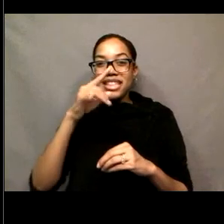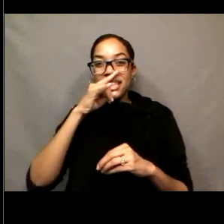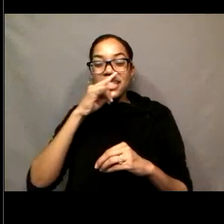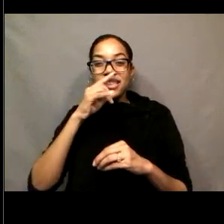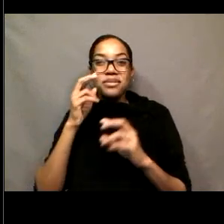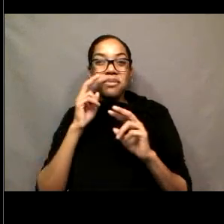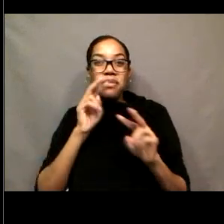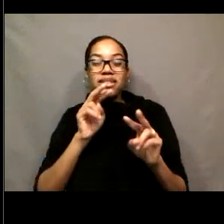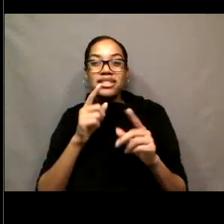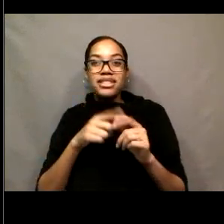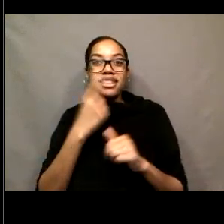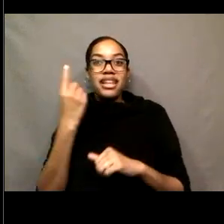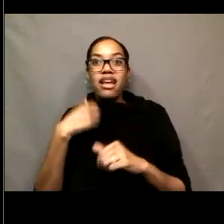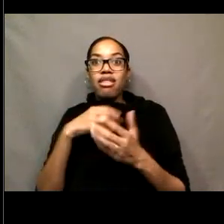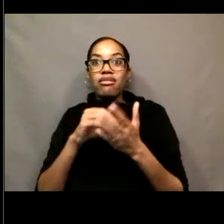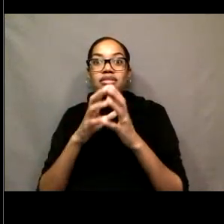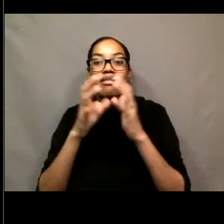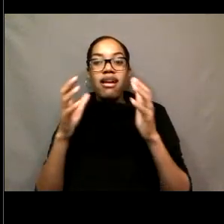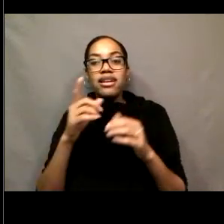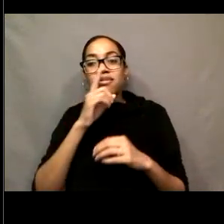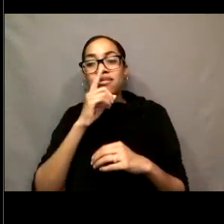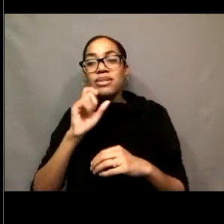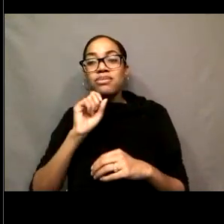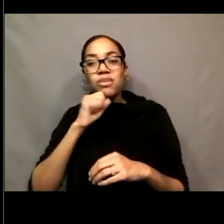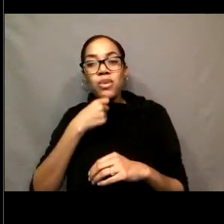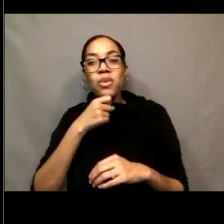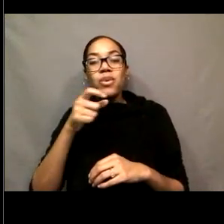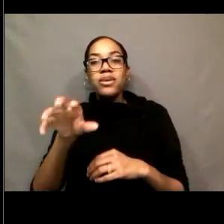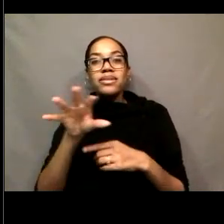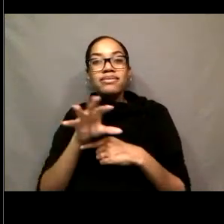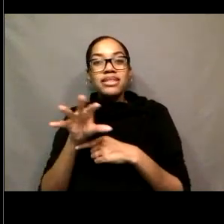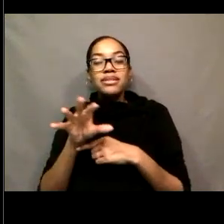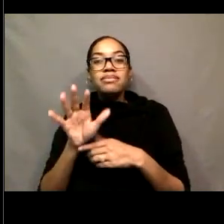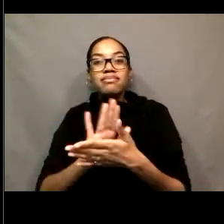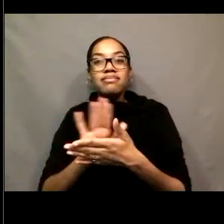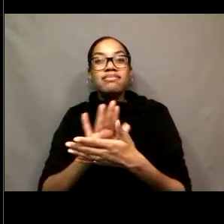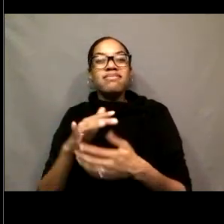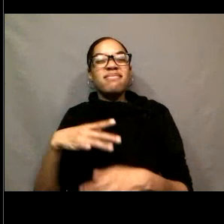did as well. Really interesting footage and a lot of things that I didn't know, I have to say.